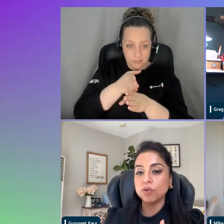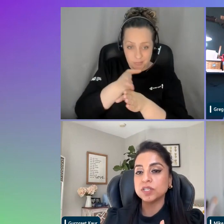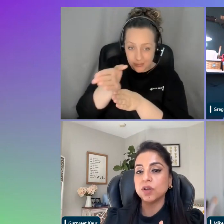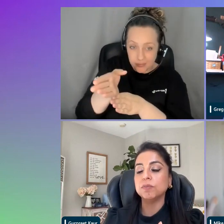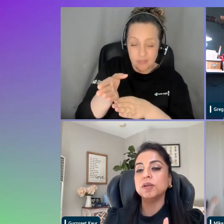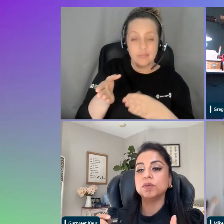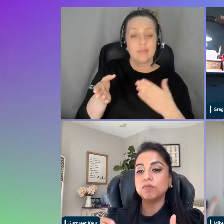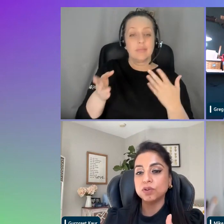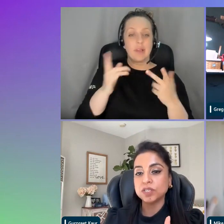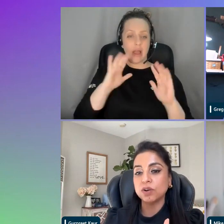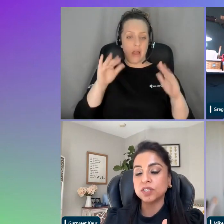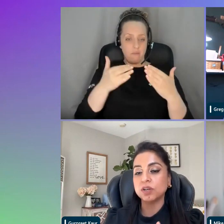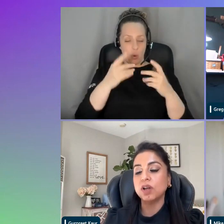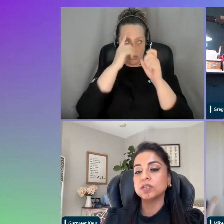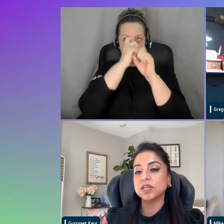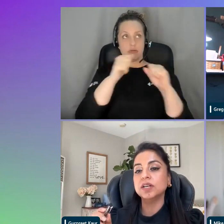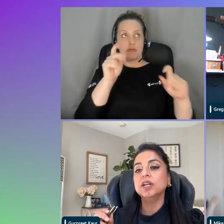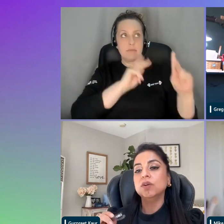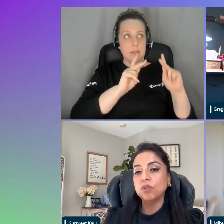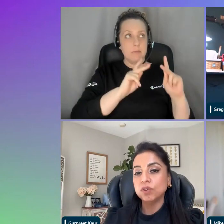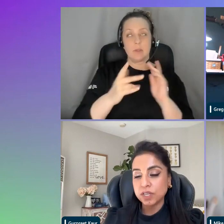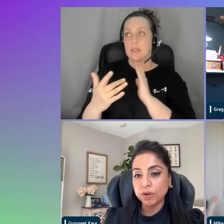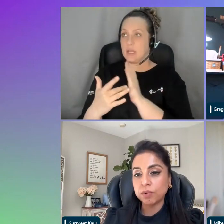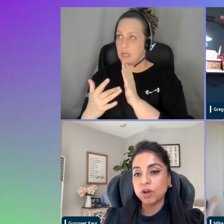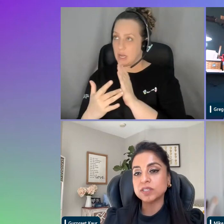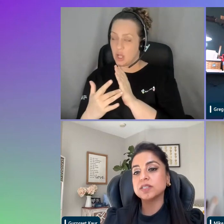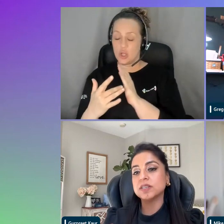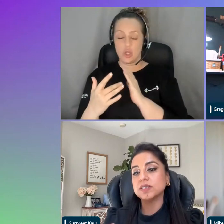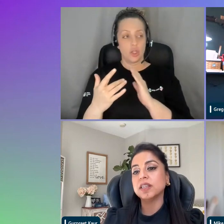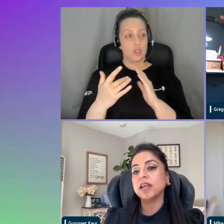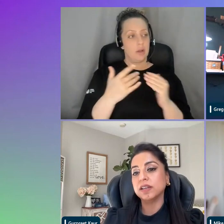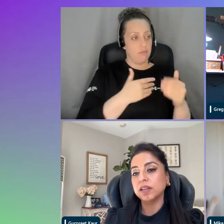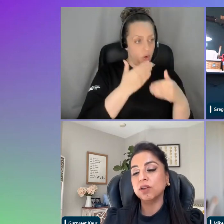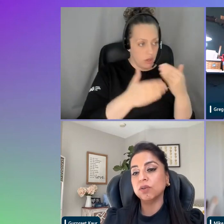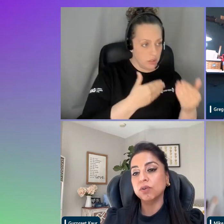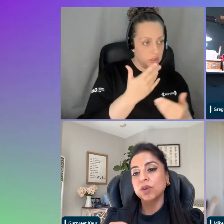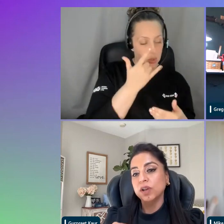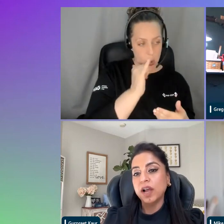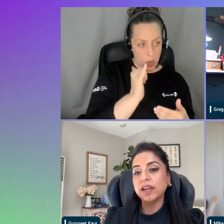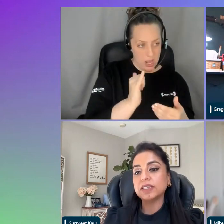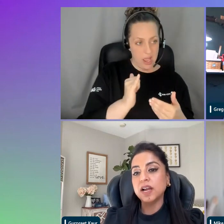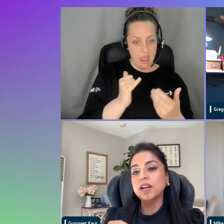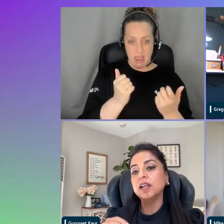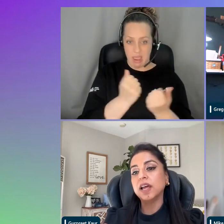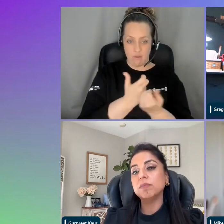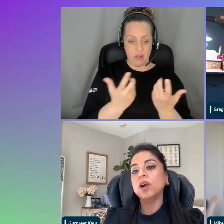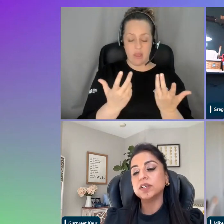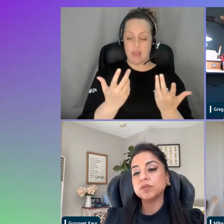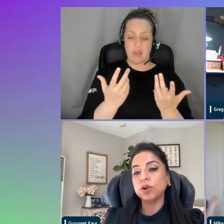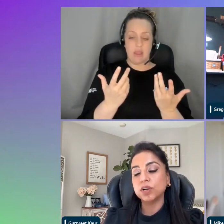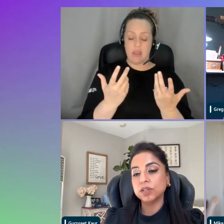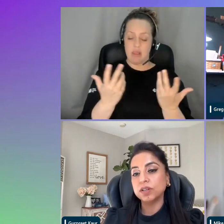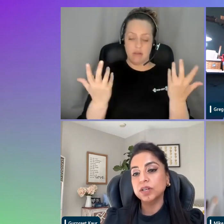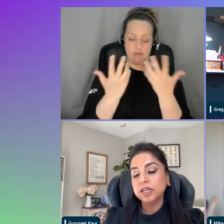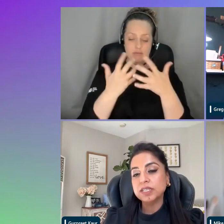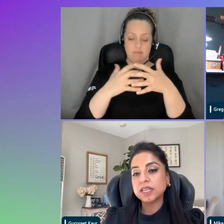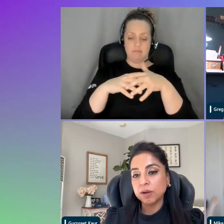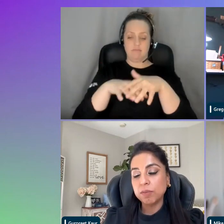an accessibility practice, at least in my head, is also, you know, focusing on people focusing on technology, focusing on processes. And then, you know, I guess the underlying